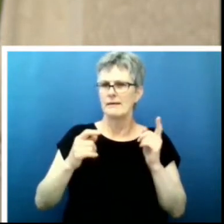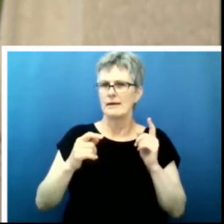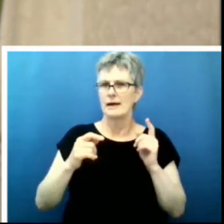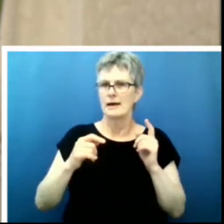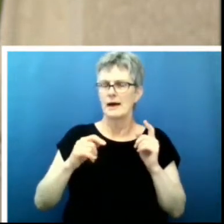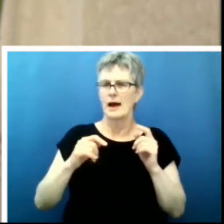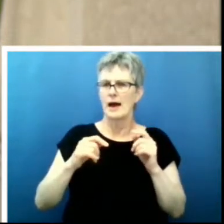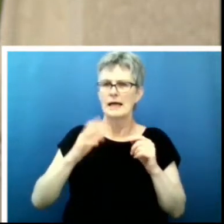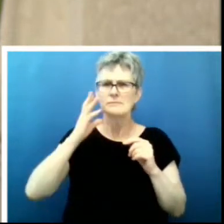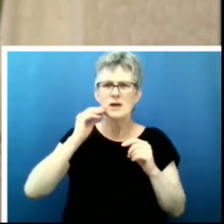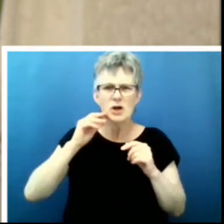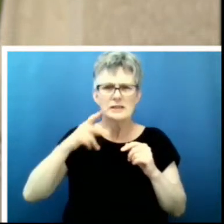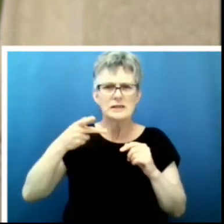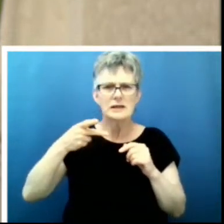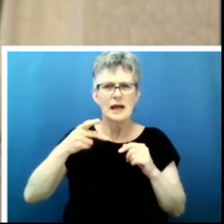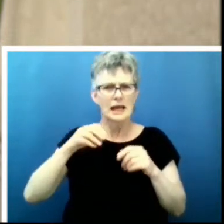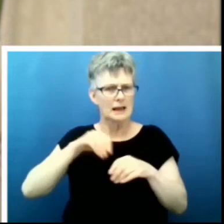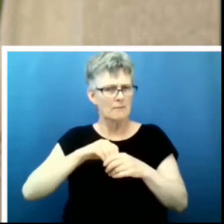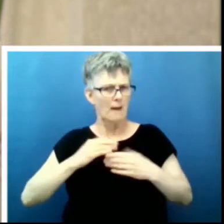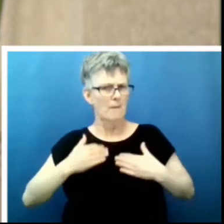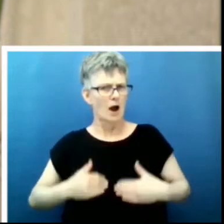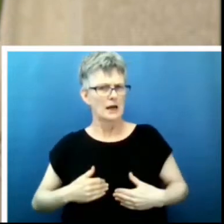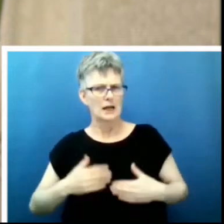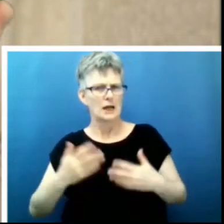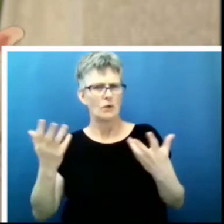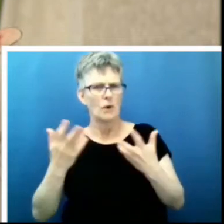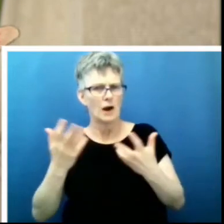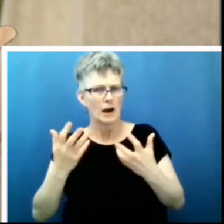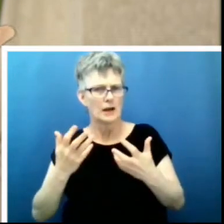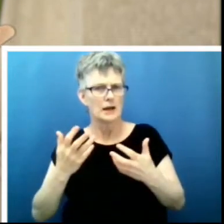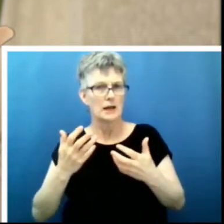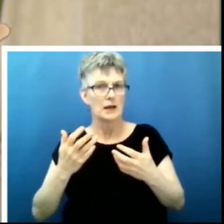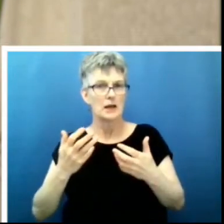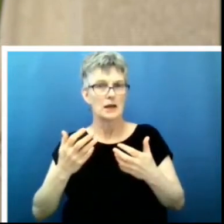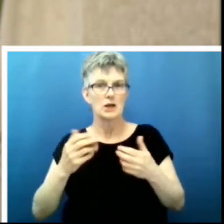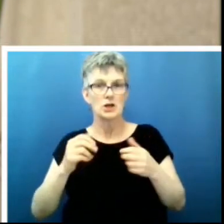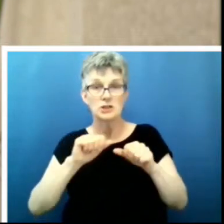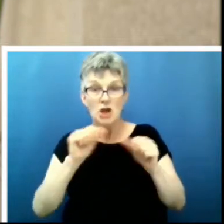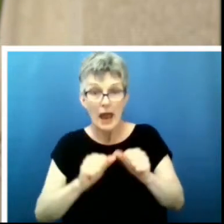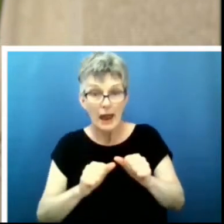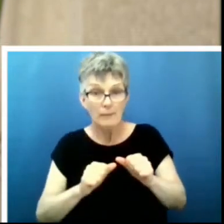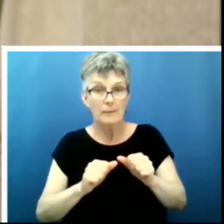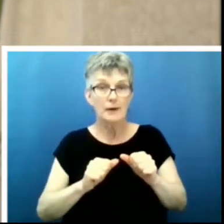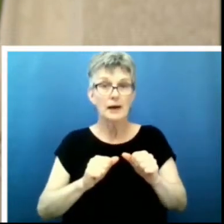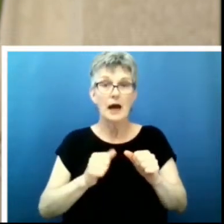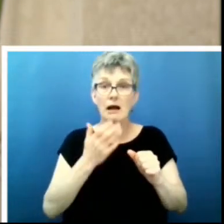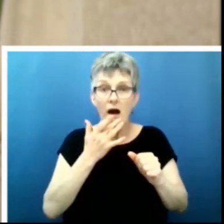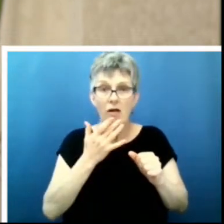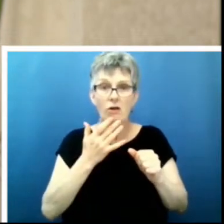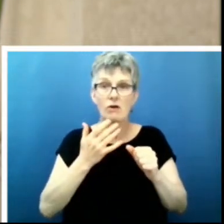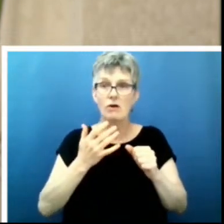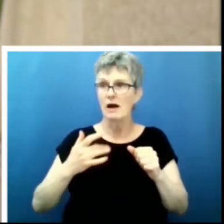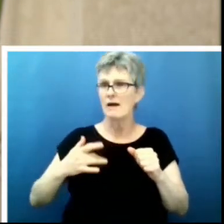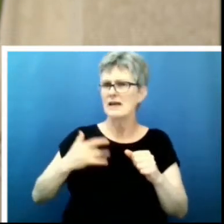What shape is it? What texture? What color? What movement?